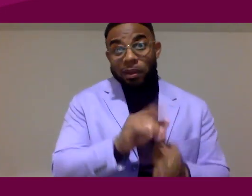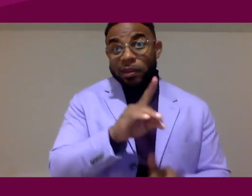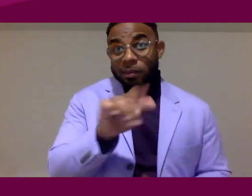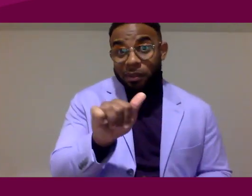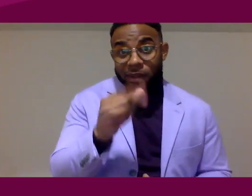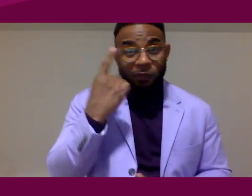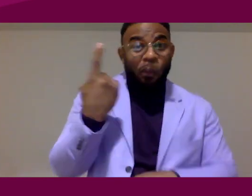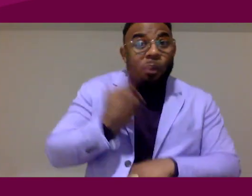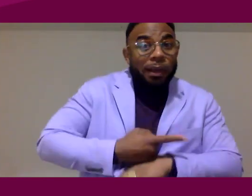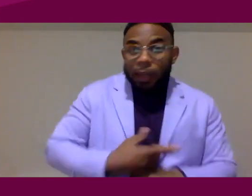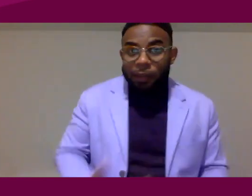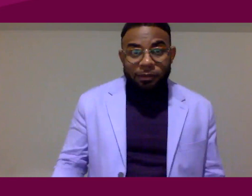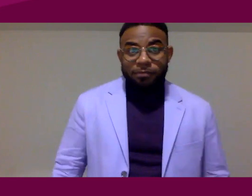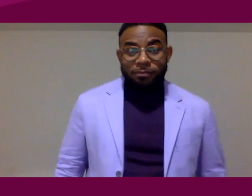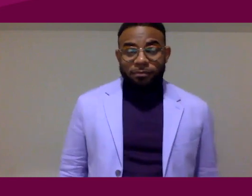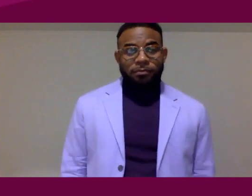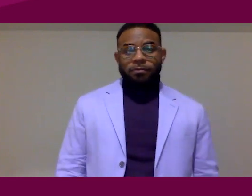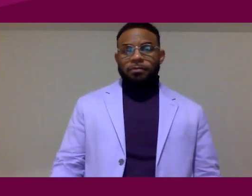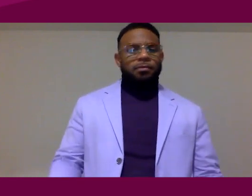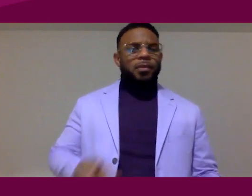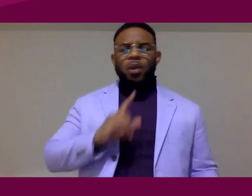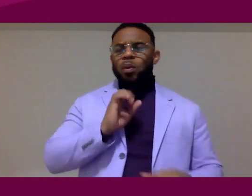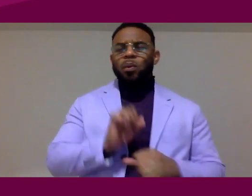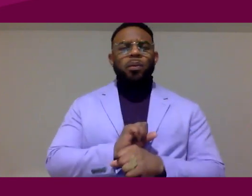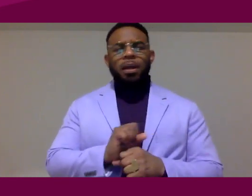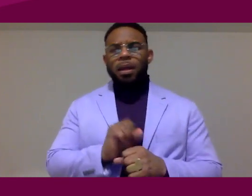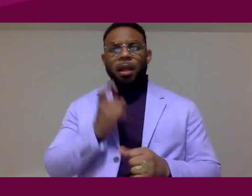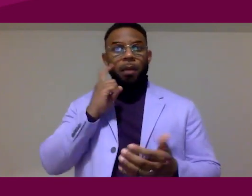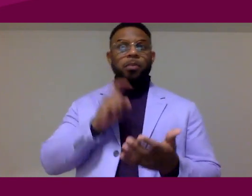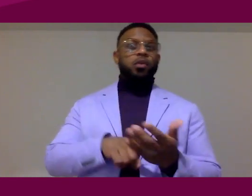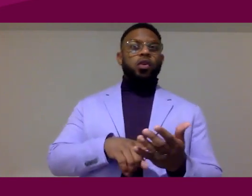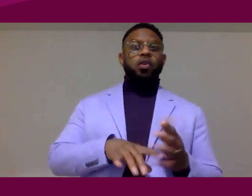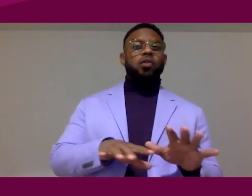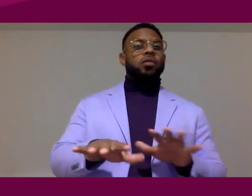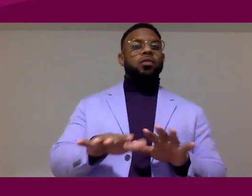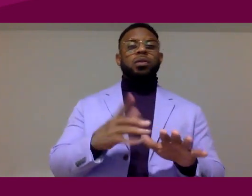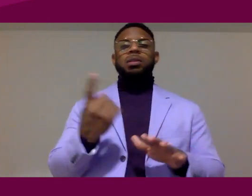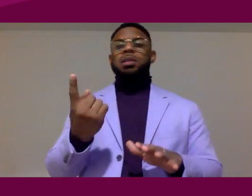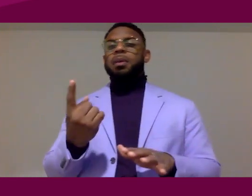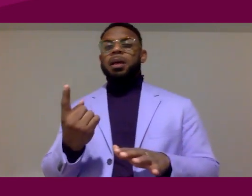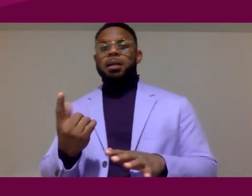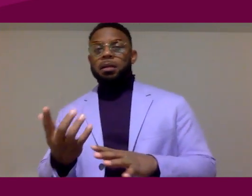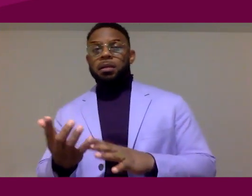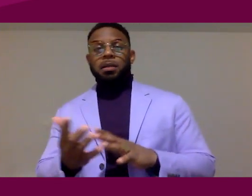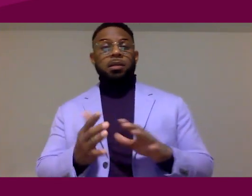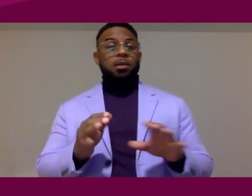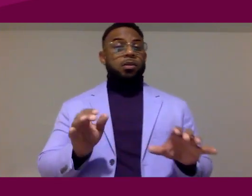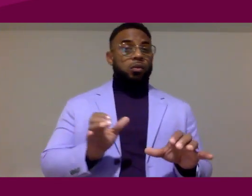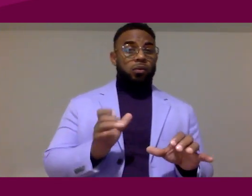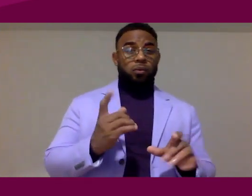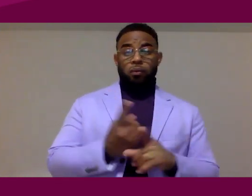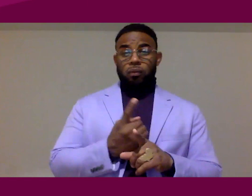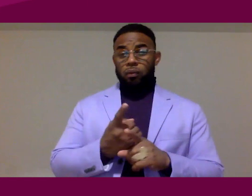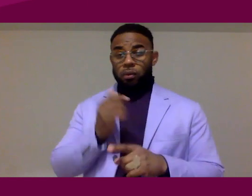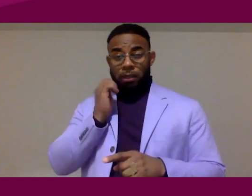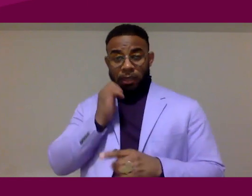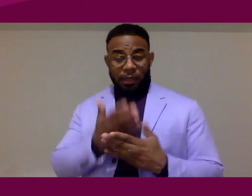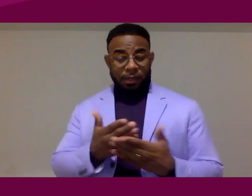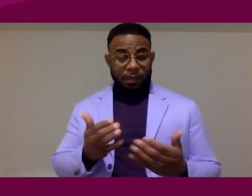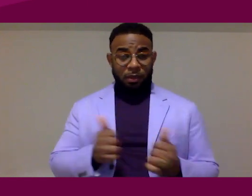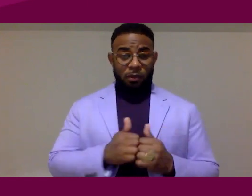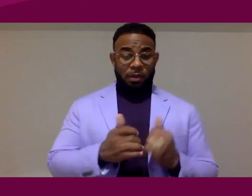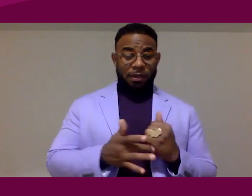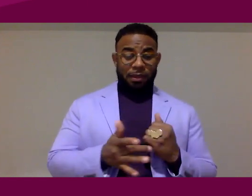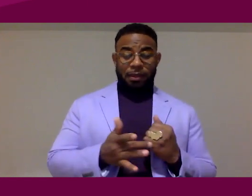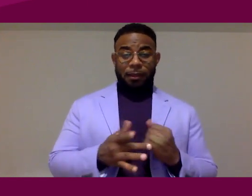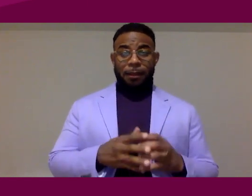a day or so and really observe somebody doing ordinary daily things with technology.